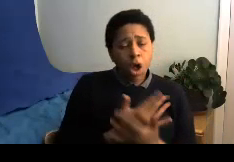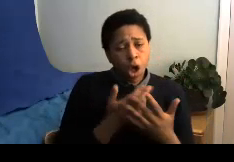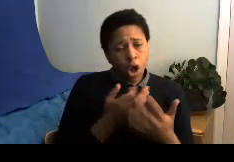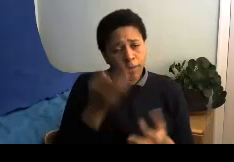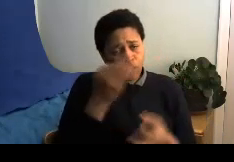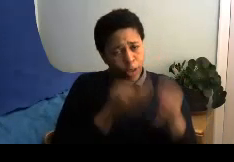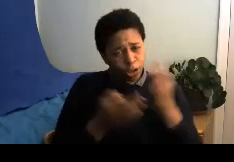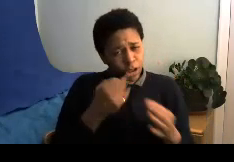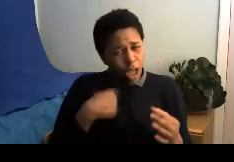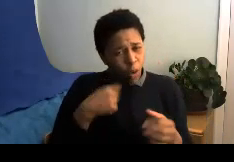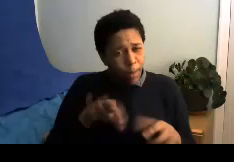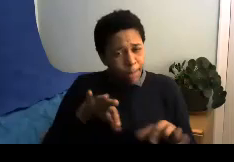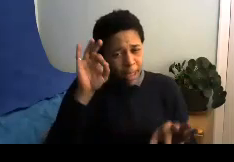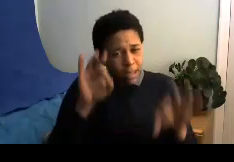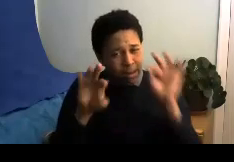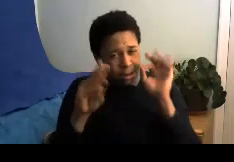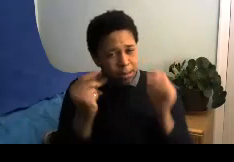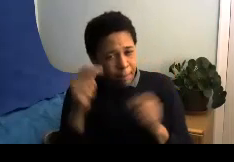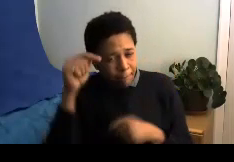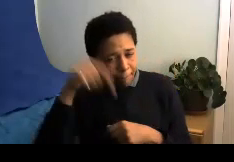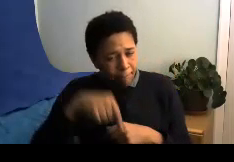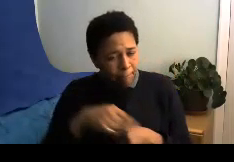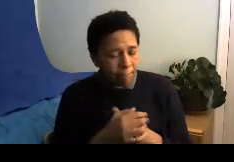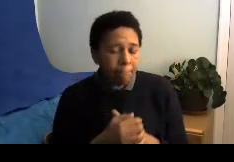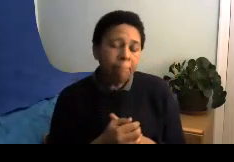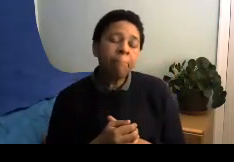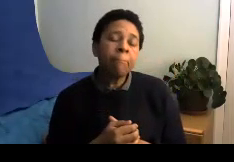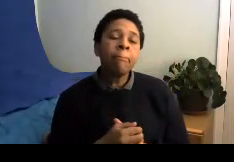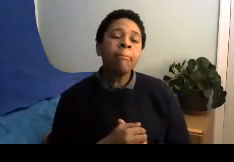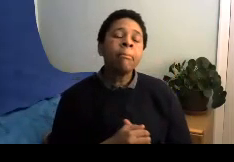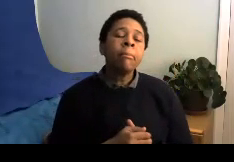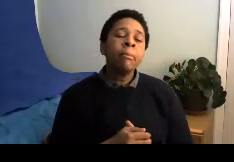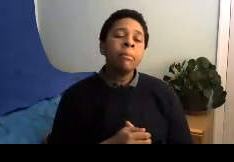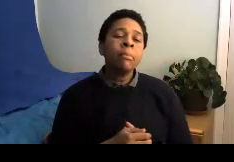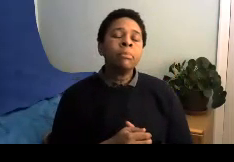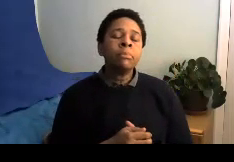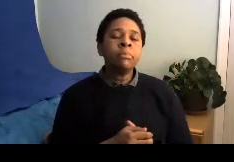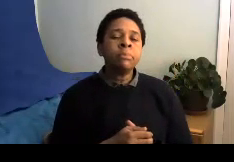actually and where they've popped up. So we'll begin with